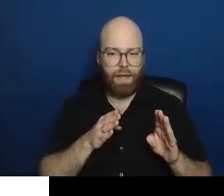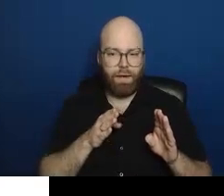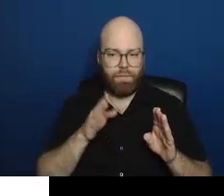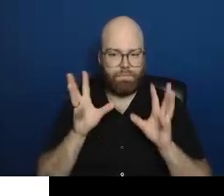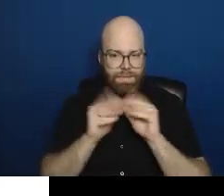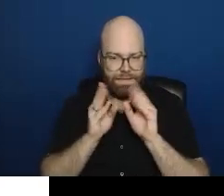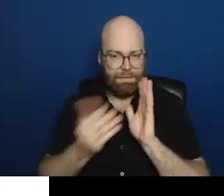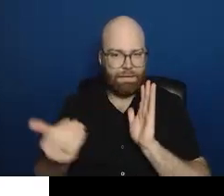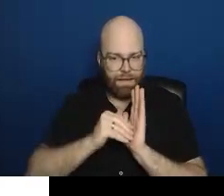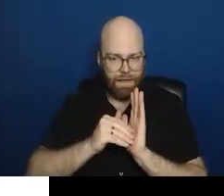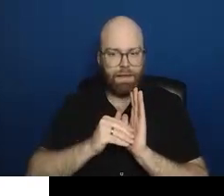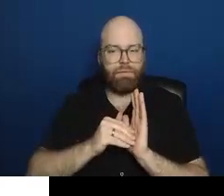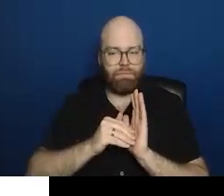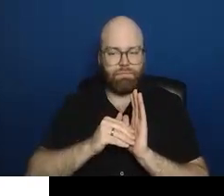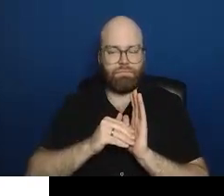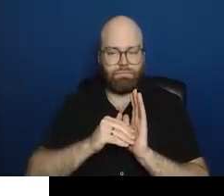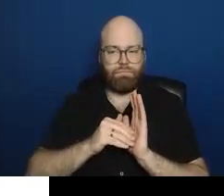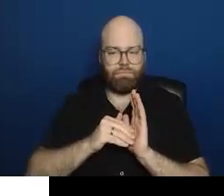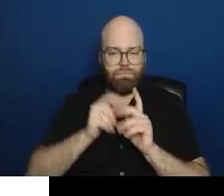and then we can try to make that happen.